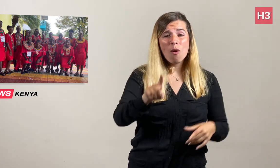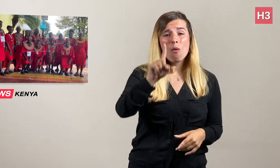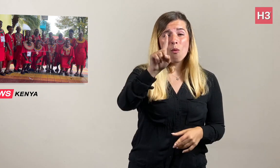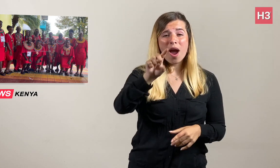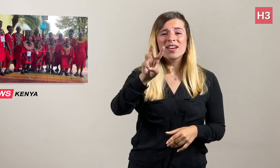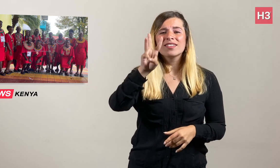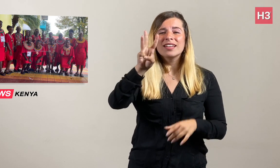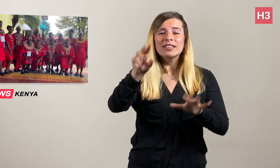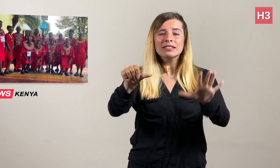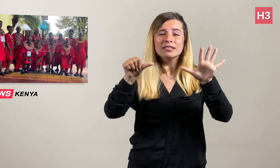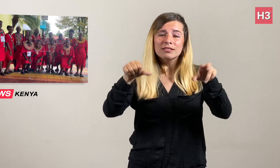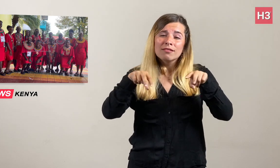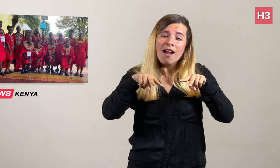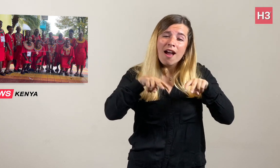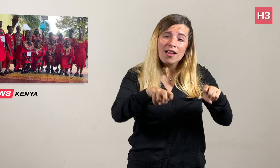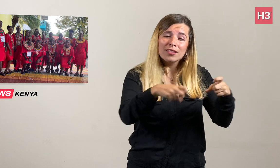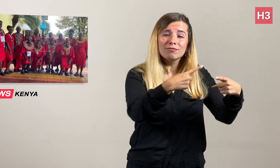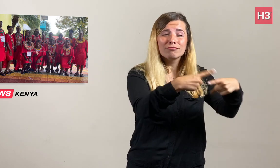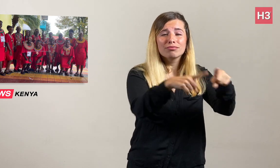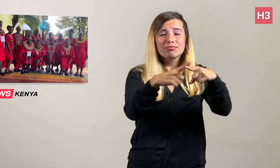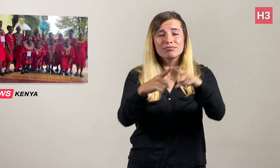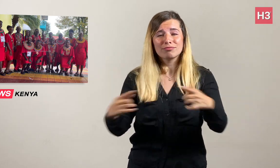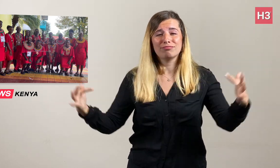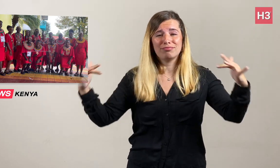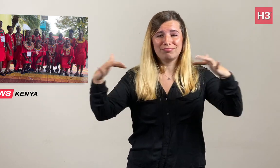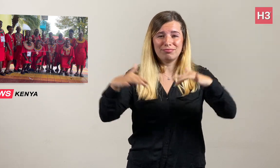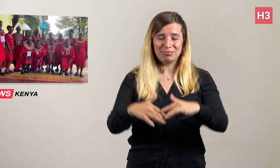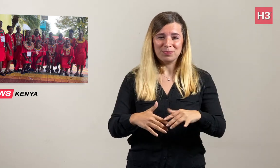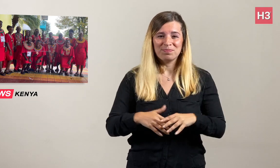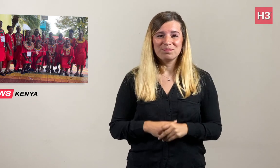I believe by the time we play our first match